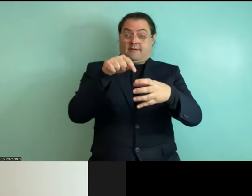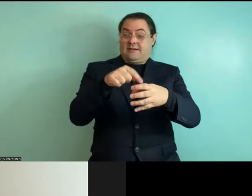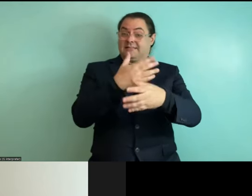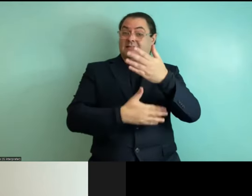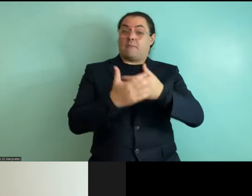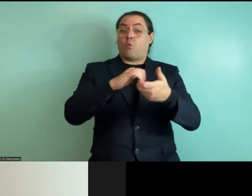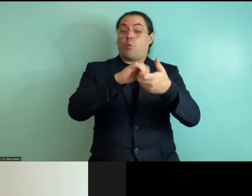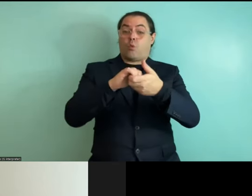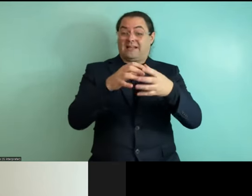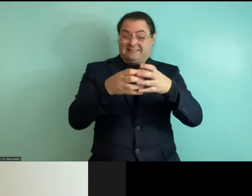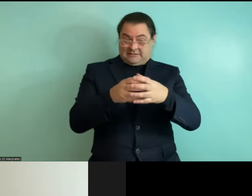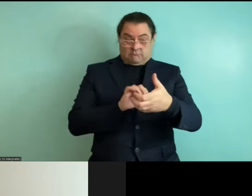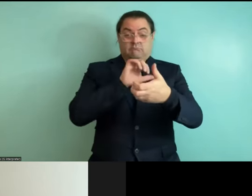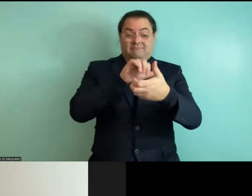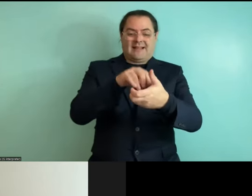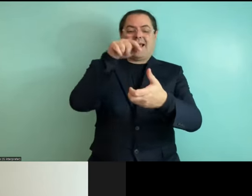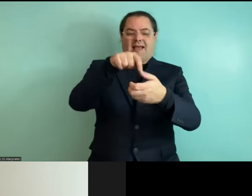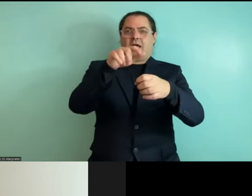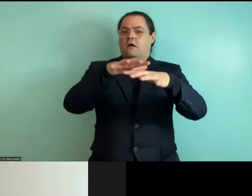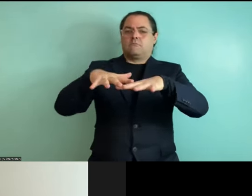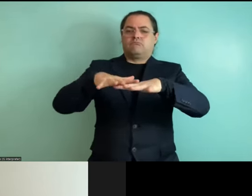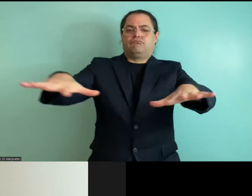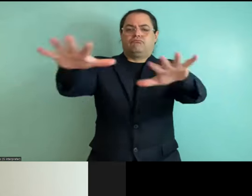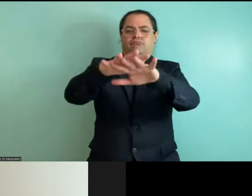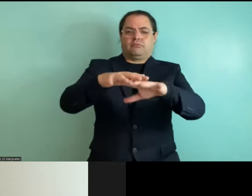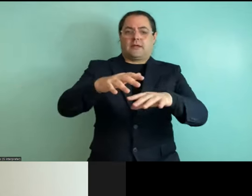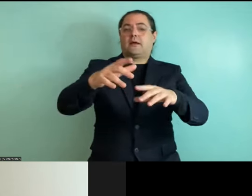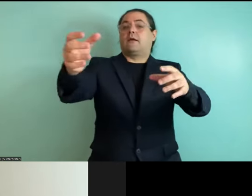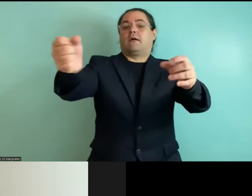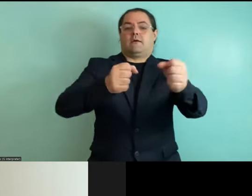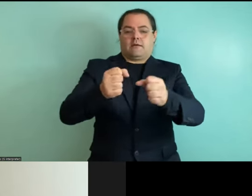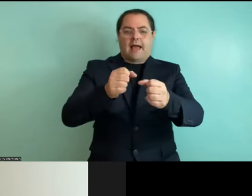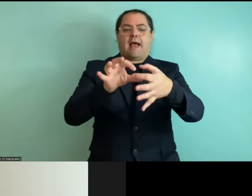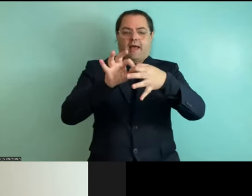able to tap into their networks to enable us to learn more from them and include us